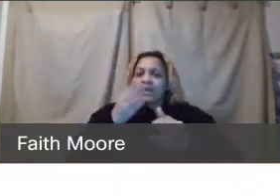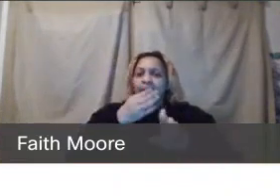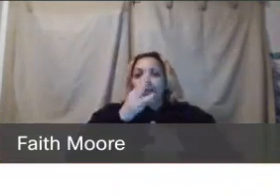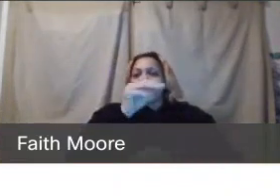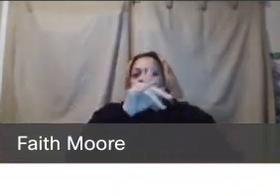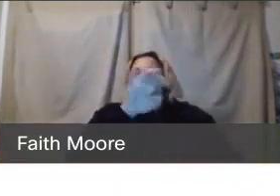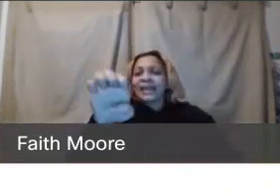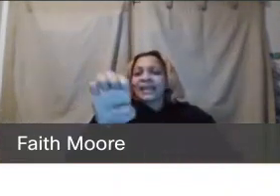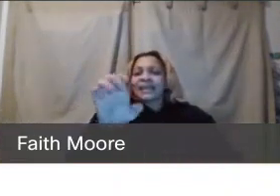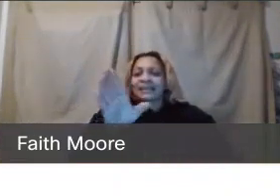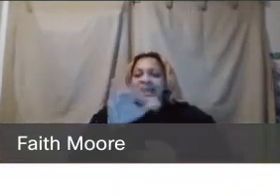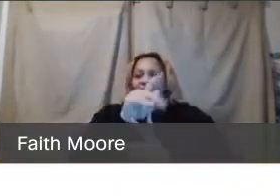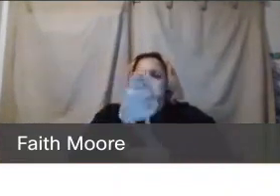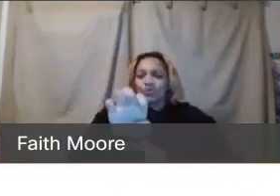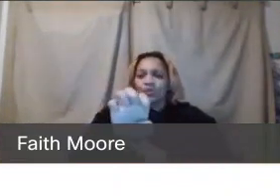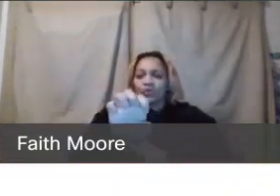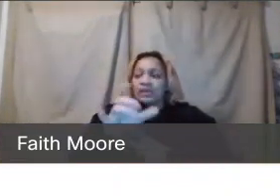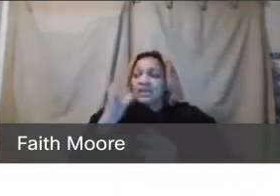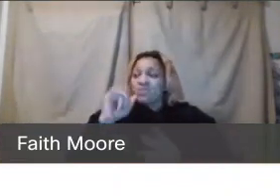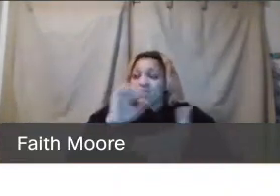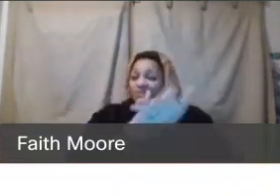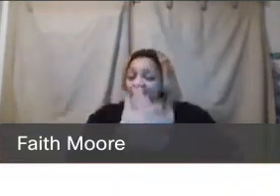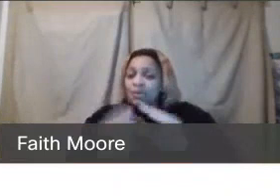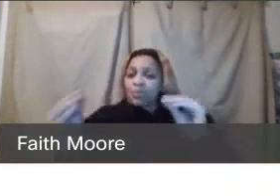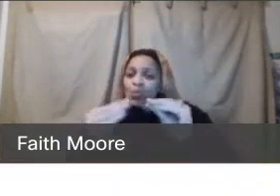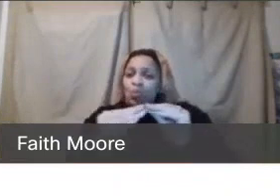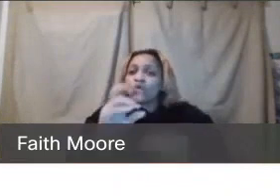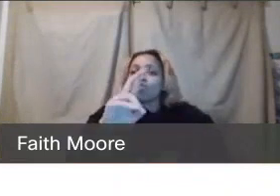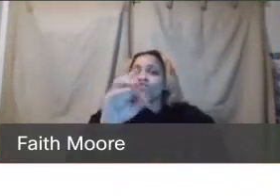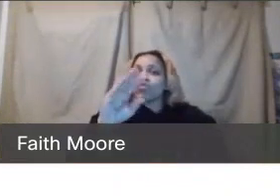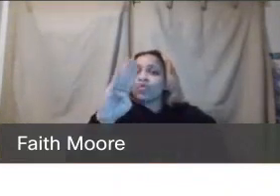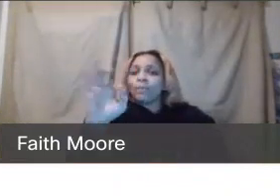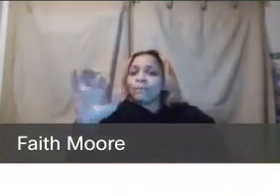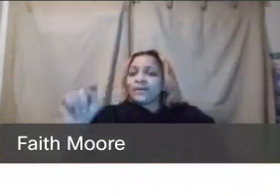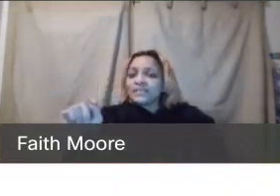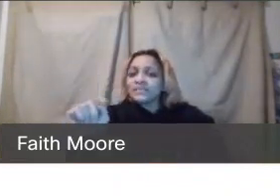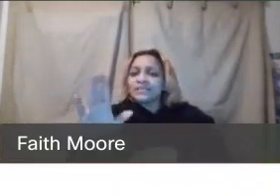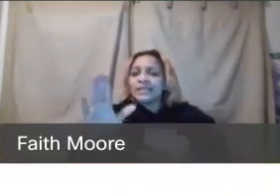I guess treatment in the future.